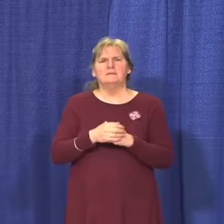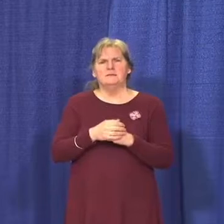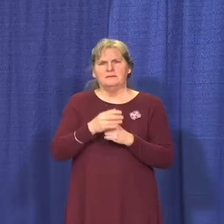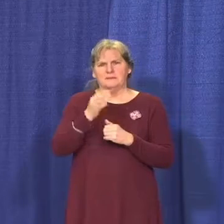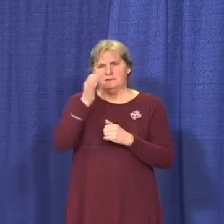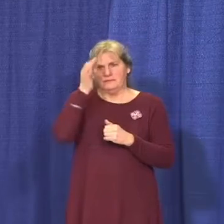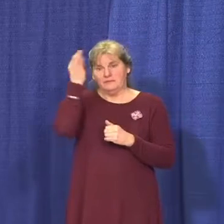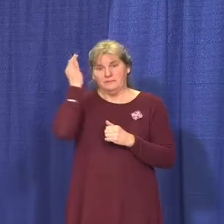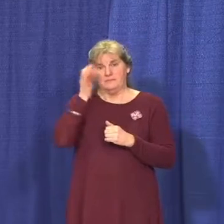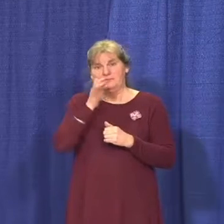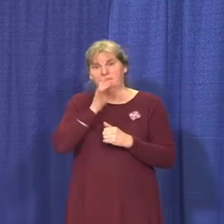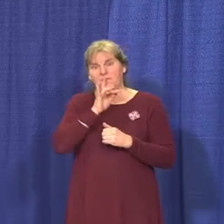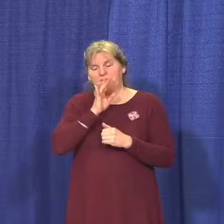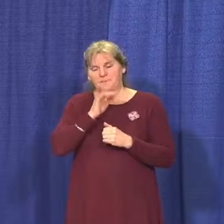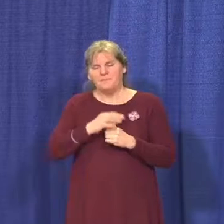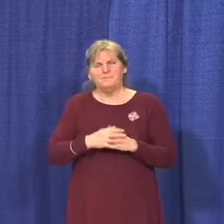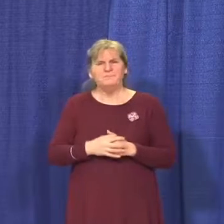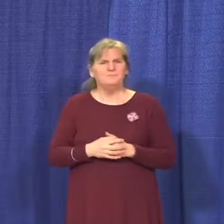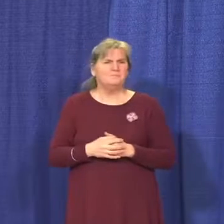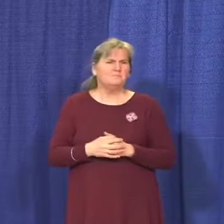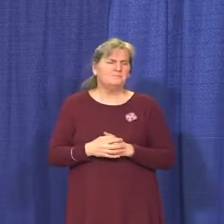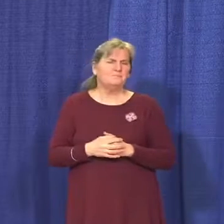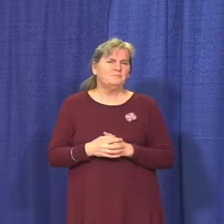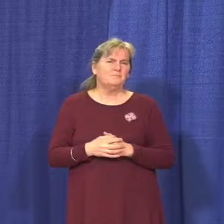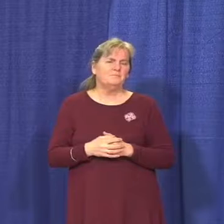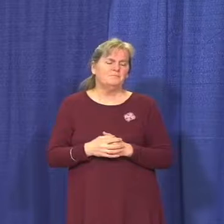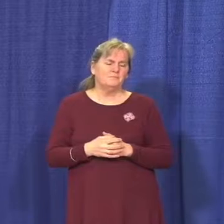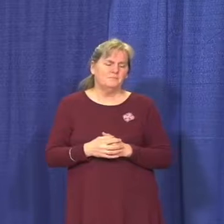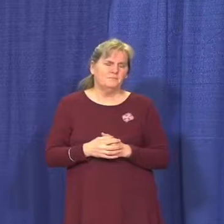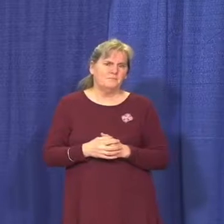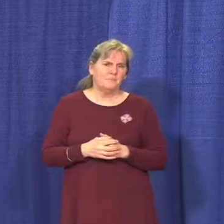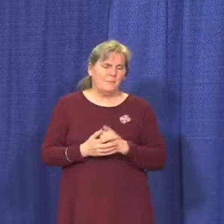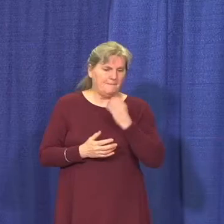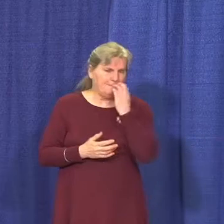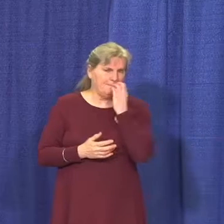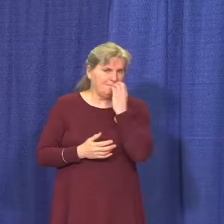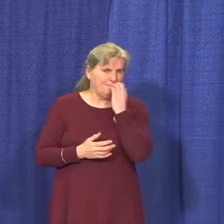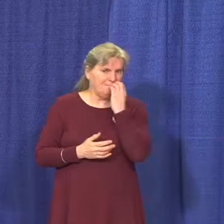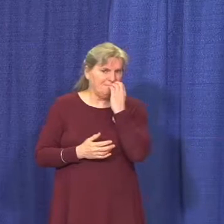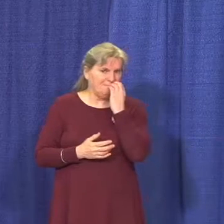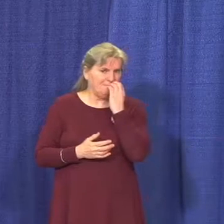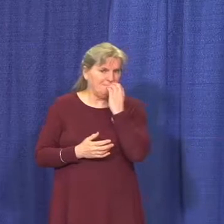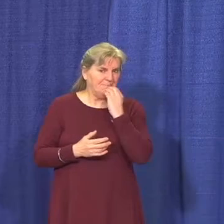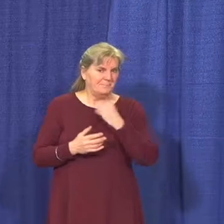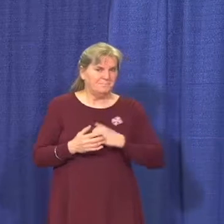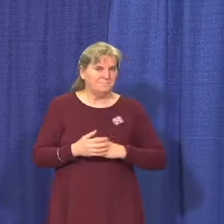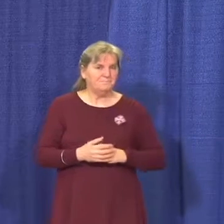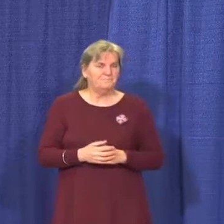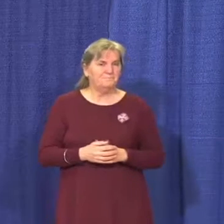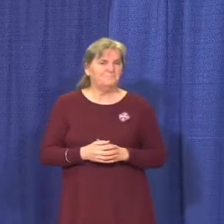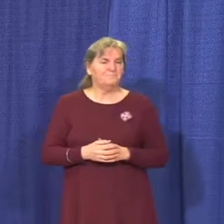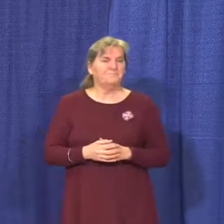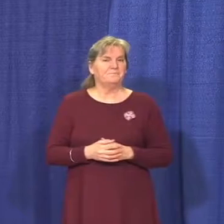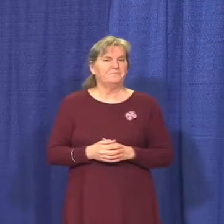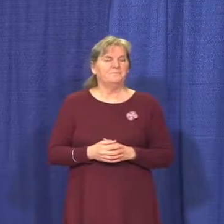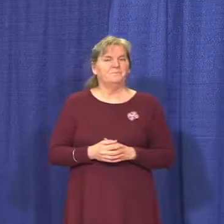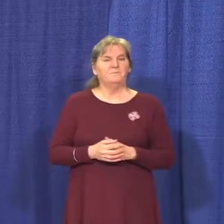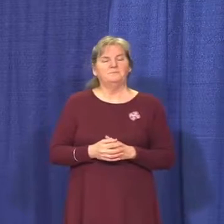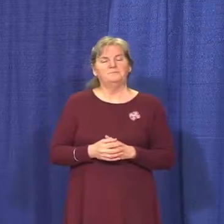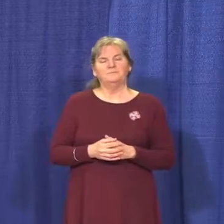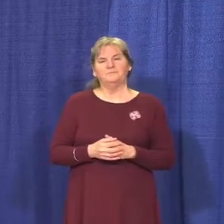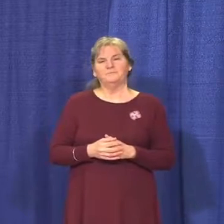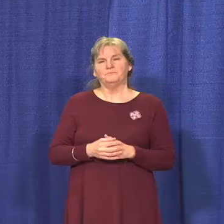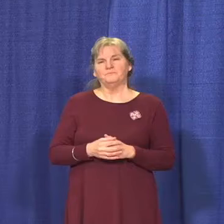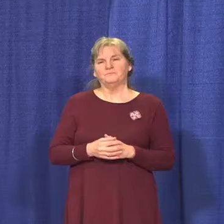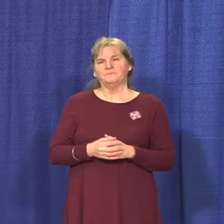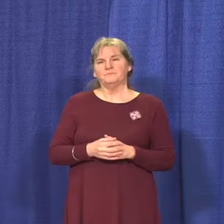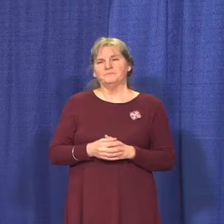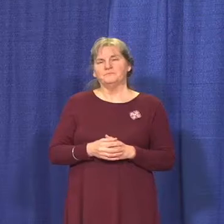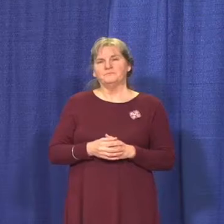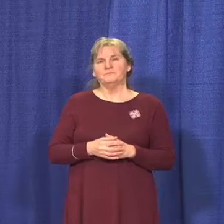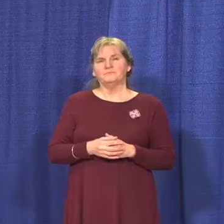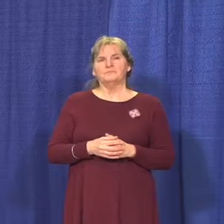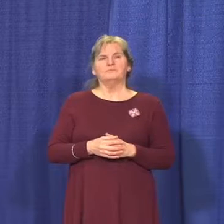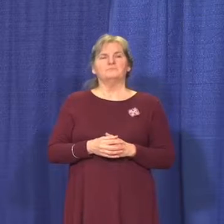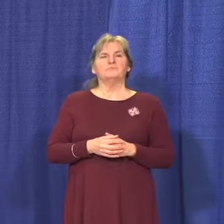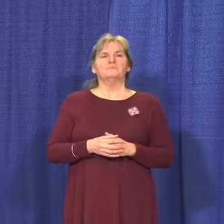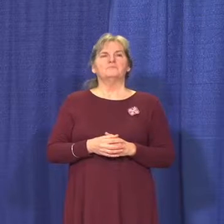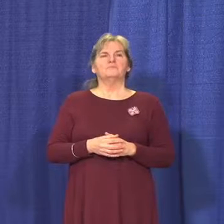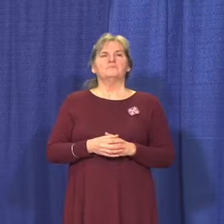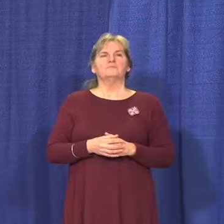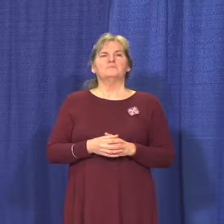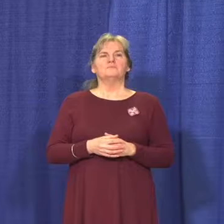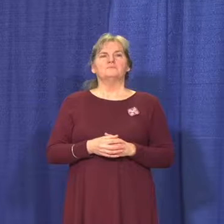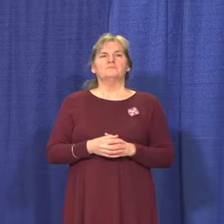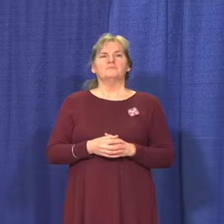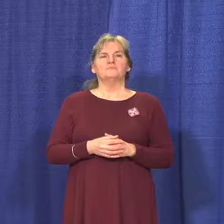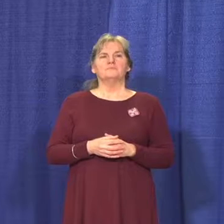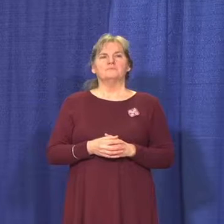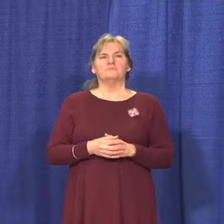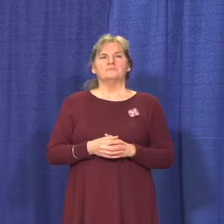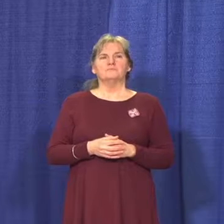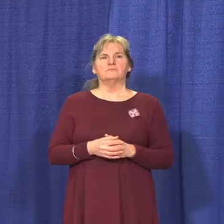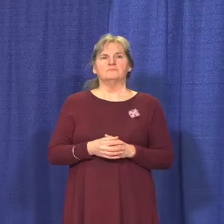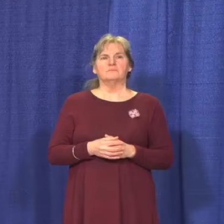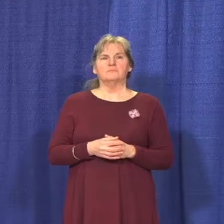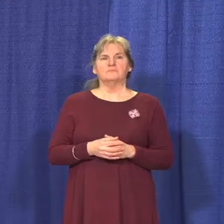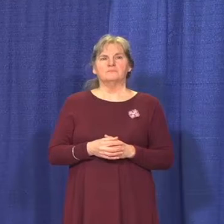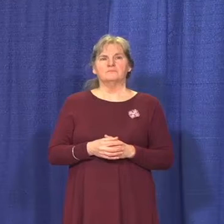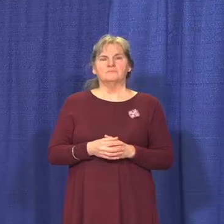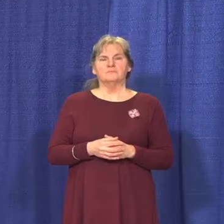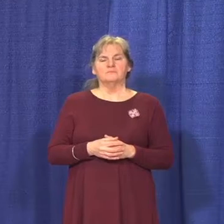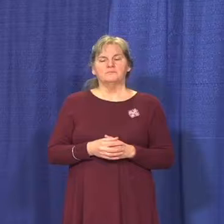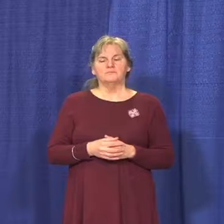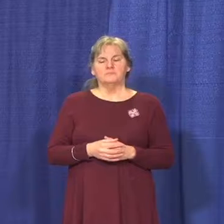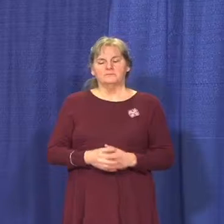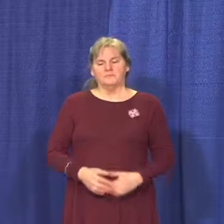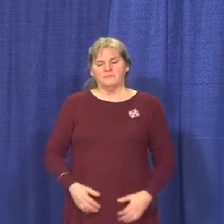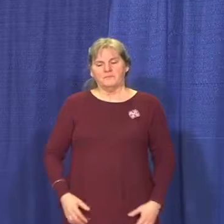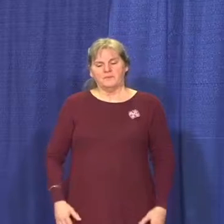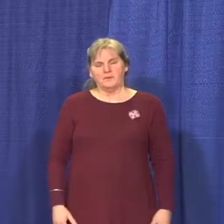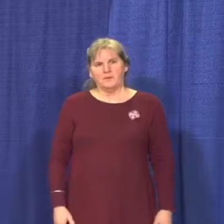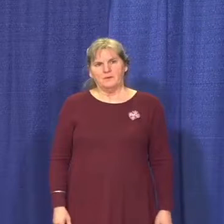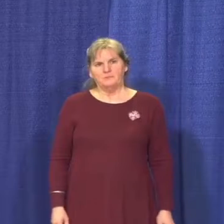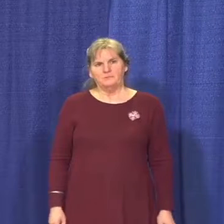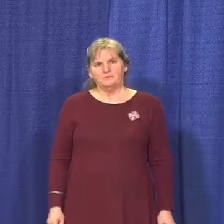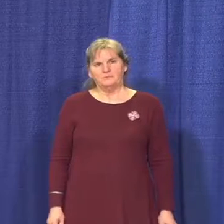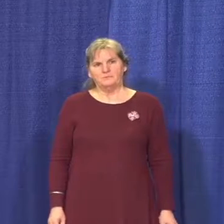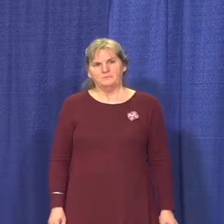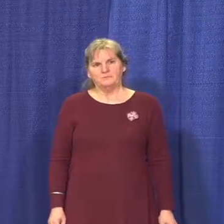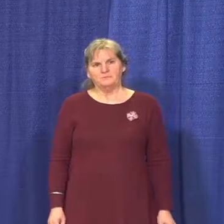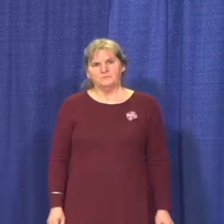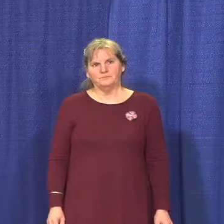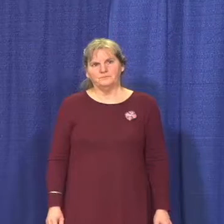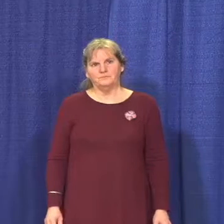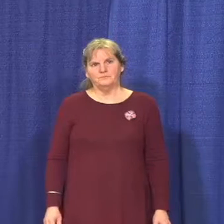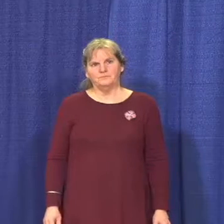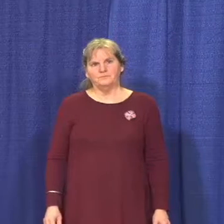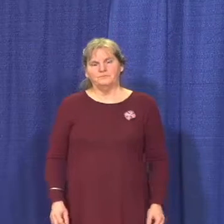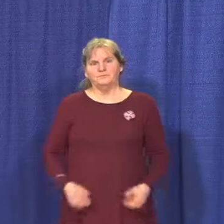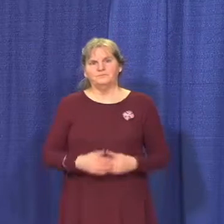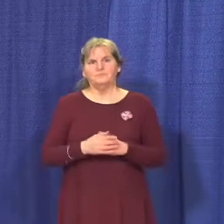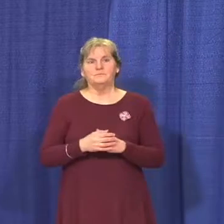[ Speaking French ]